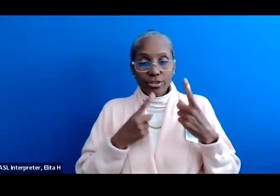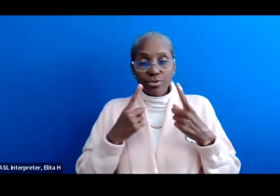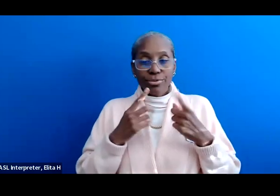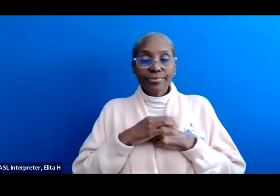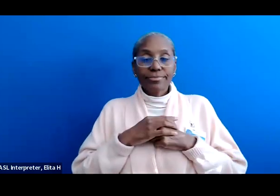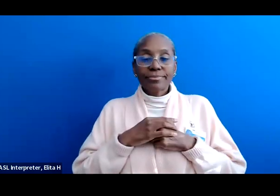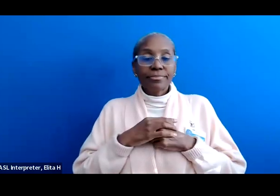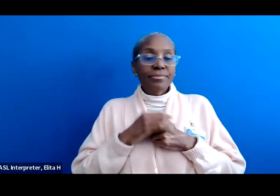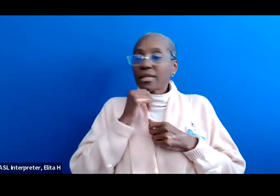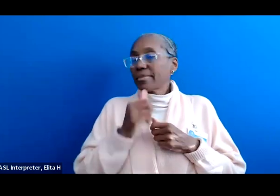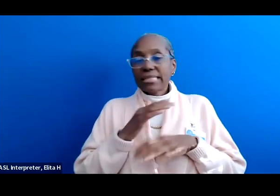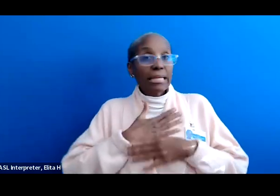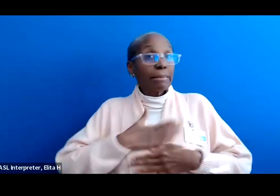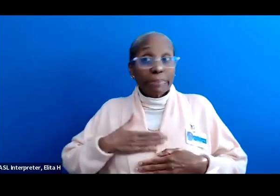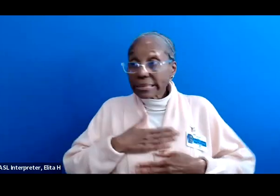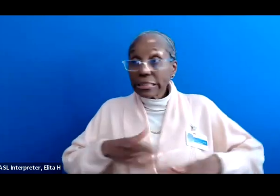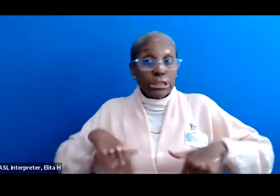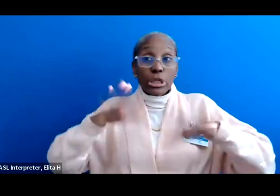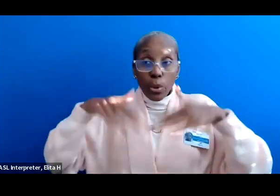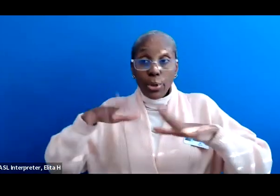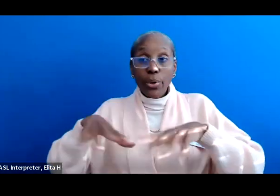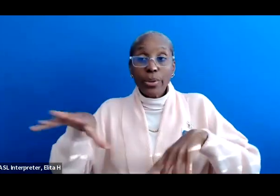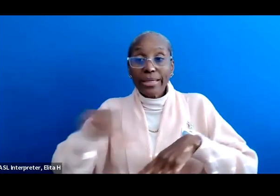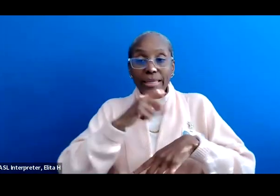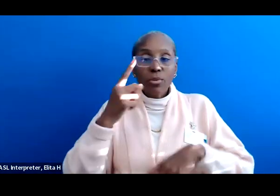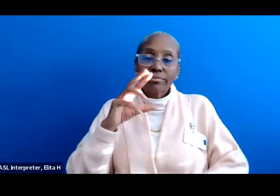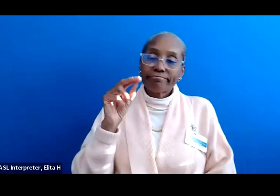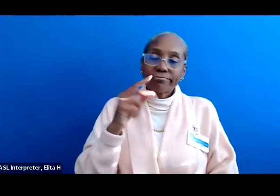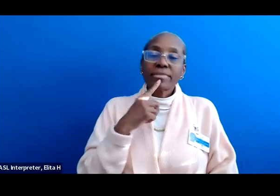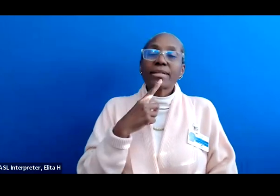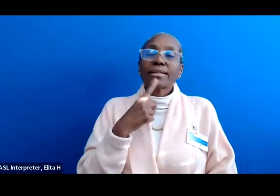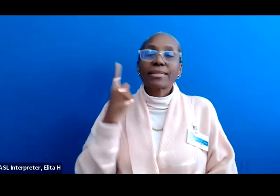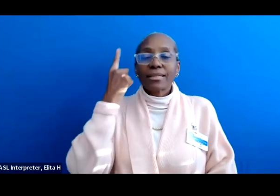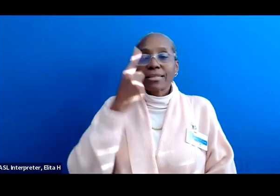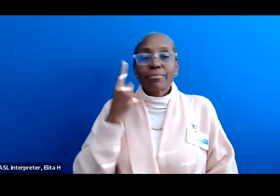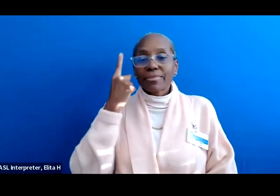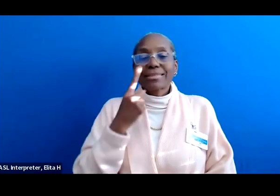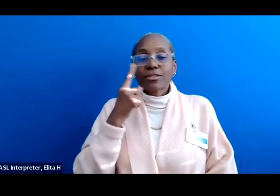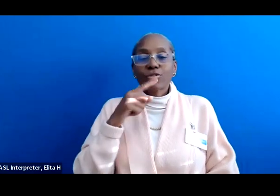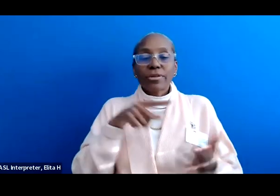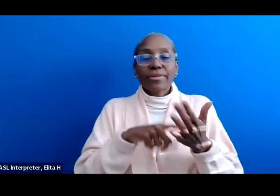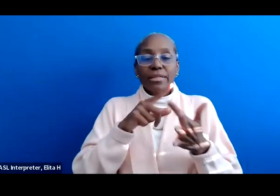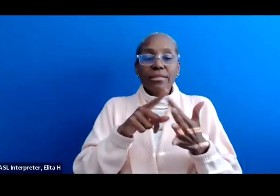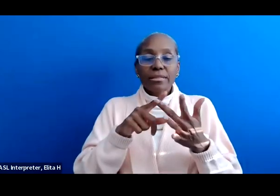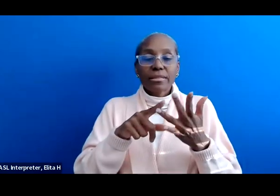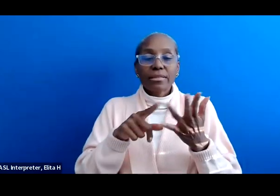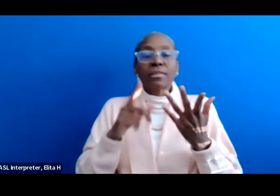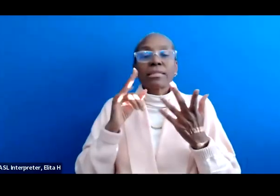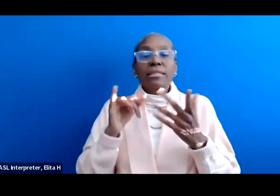I'm not saying, please run out and get one. I'm just saying, please consider these things because if it can help you,